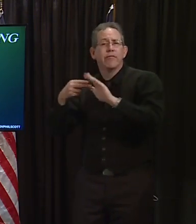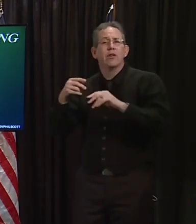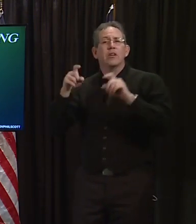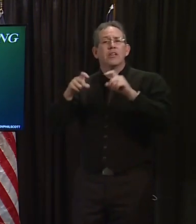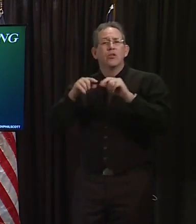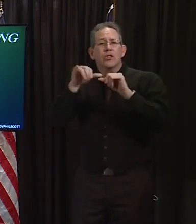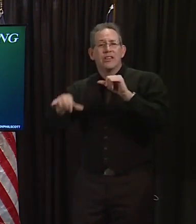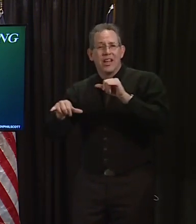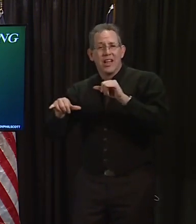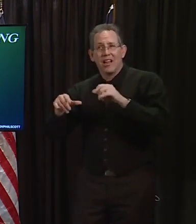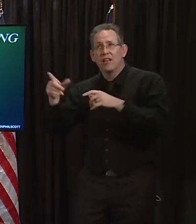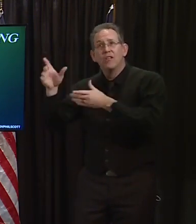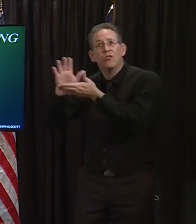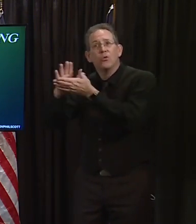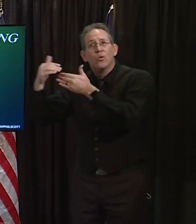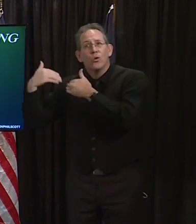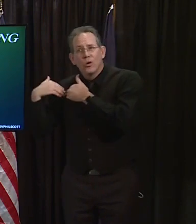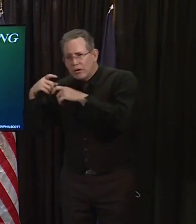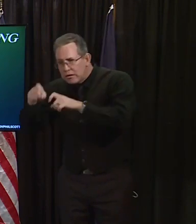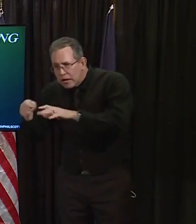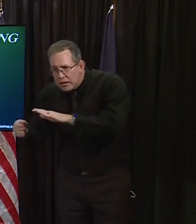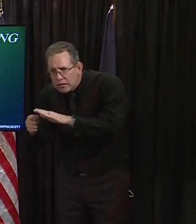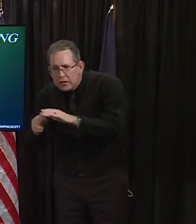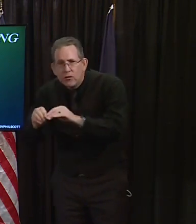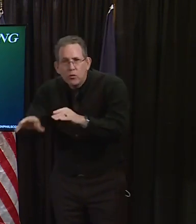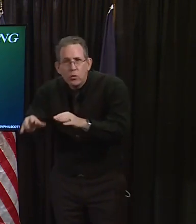schools will distribute the antigen tests, the families and staff for